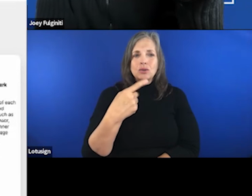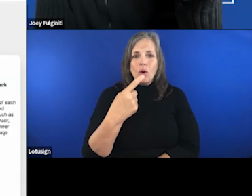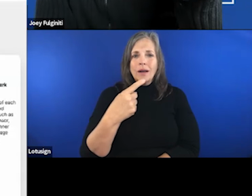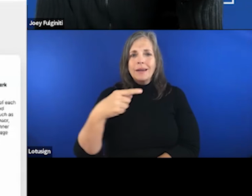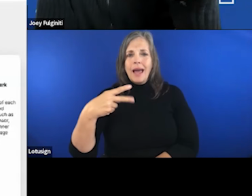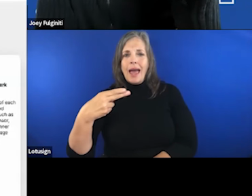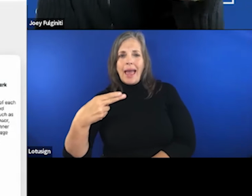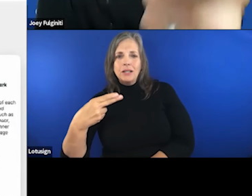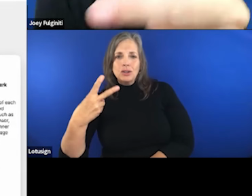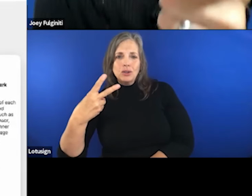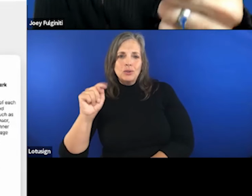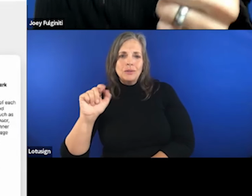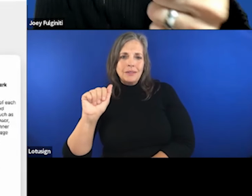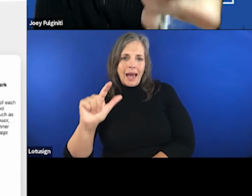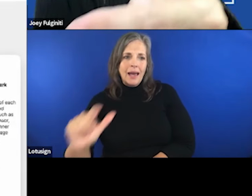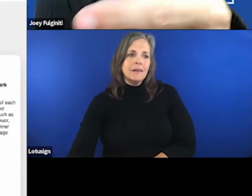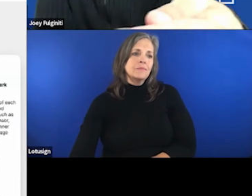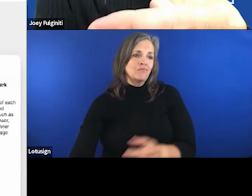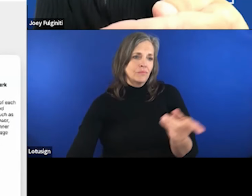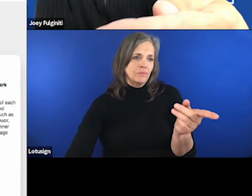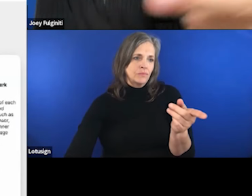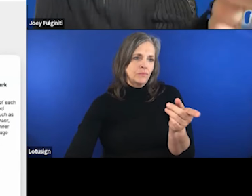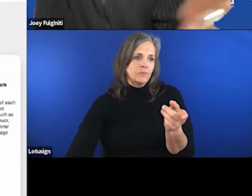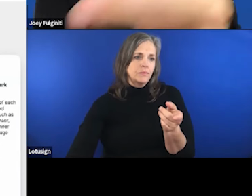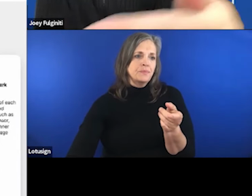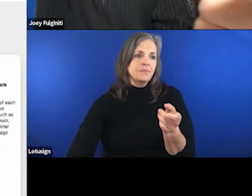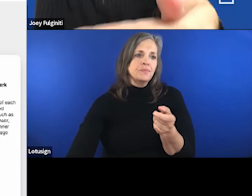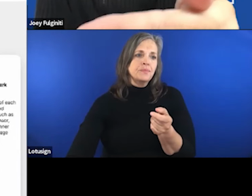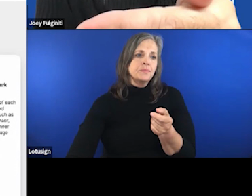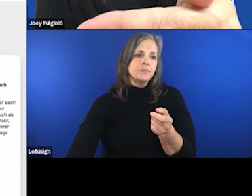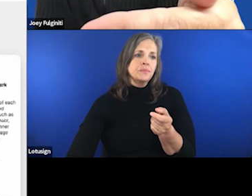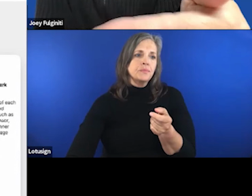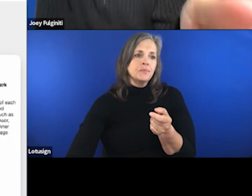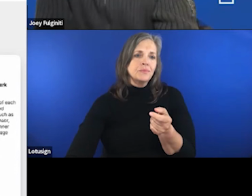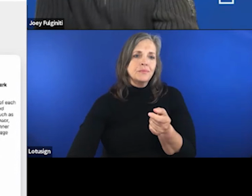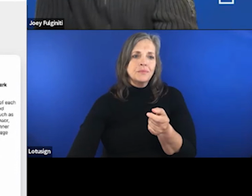the um other the the lighter blue chevrons are calling out the alt text tags